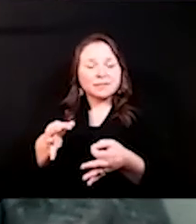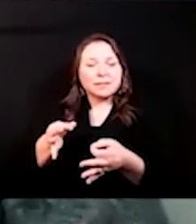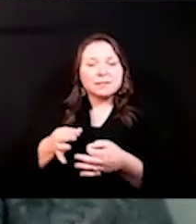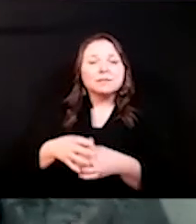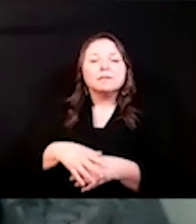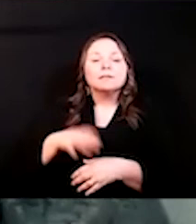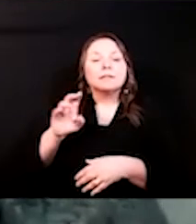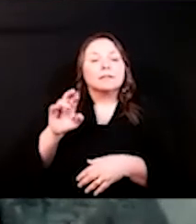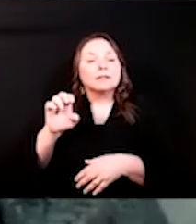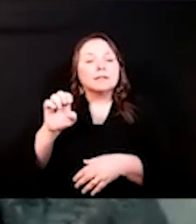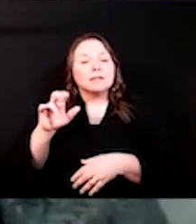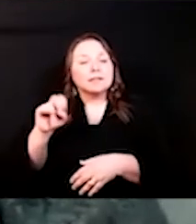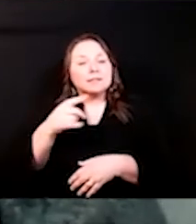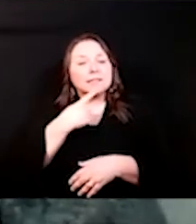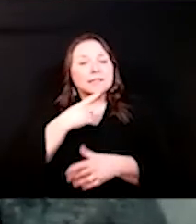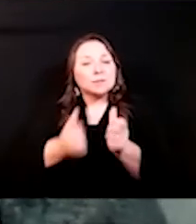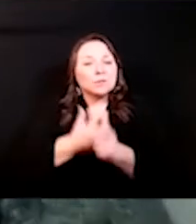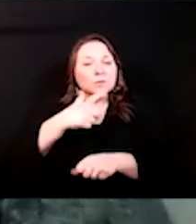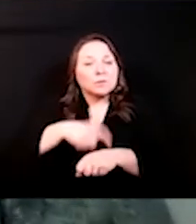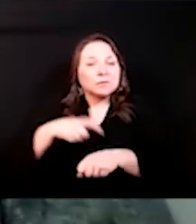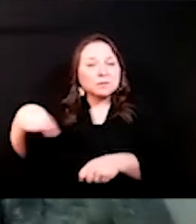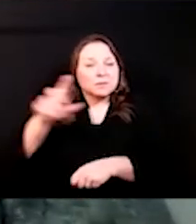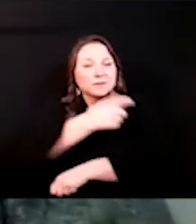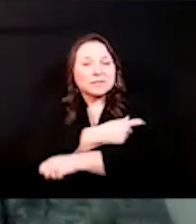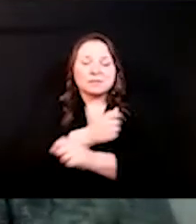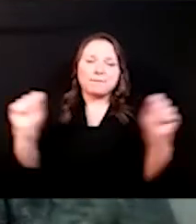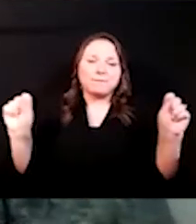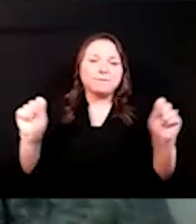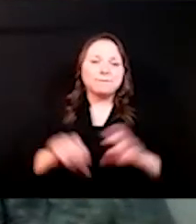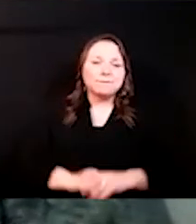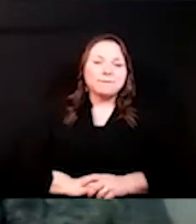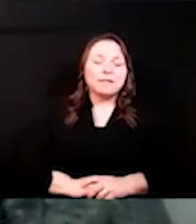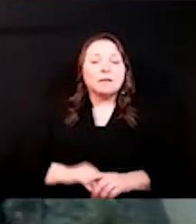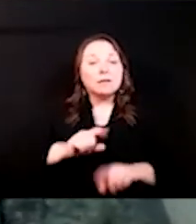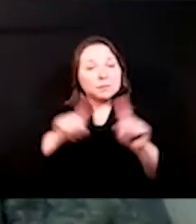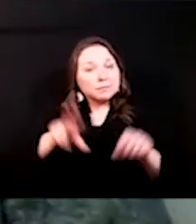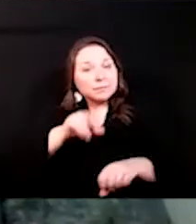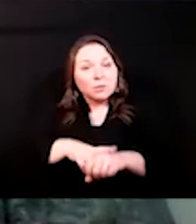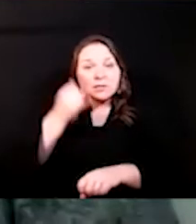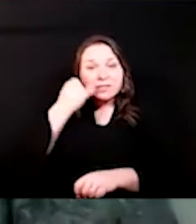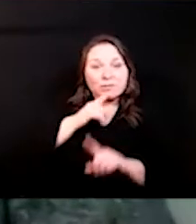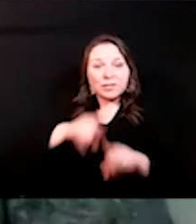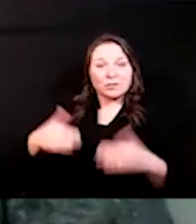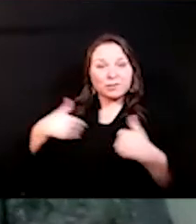HEALTH CARE PROVIDER. AS ERIN MENTIONED, FOR THE MOST PART, THESE VACCINES ARE VERY SAFE BUT CERTAINLY IF YOU HAD A